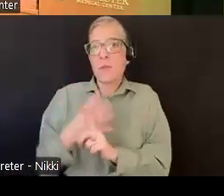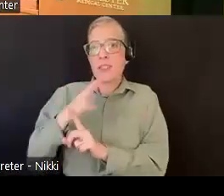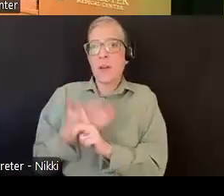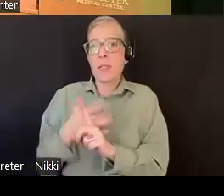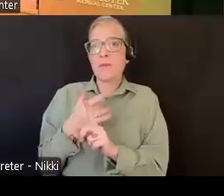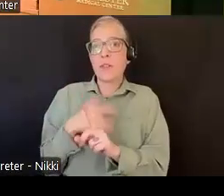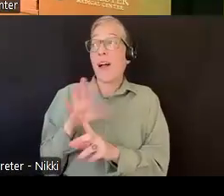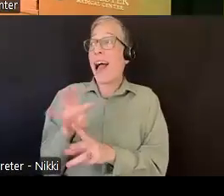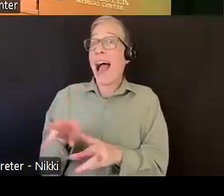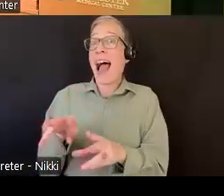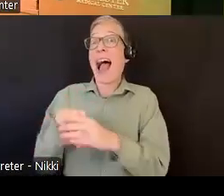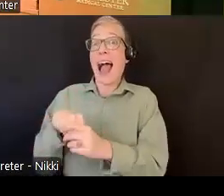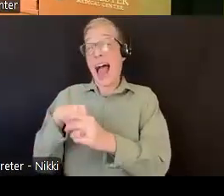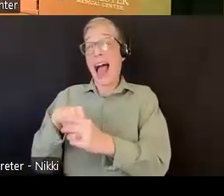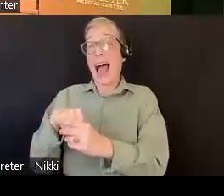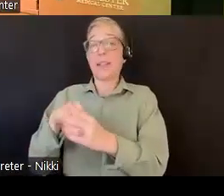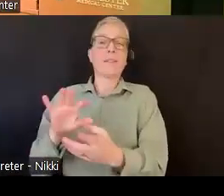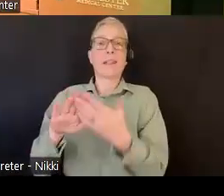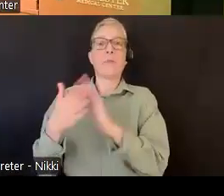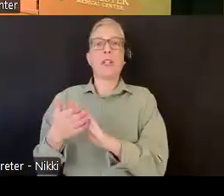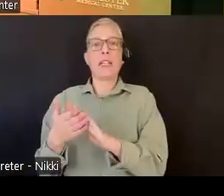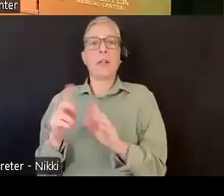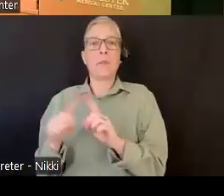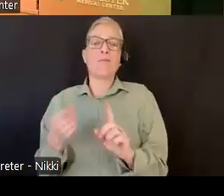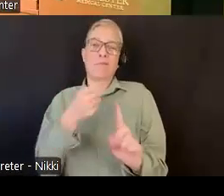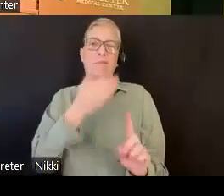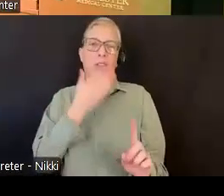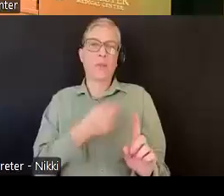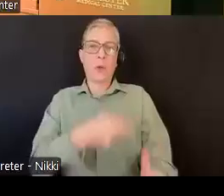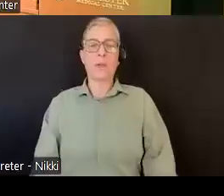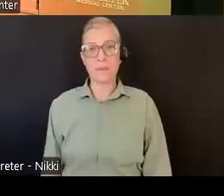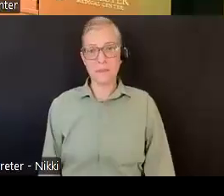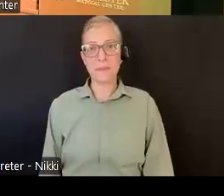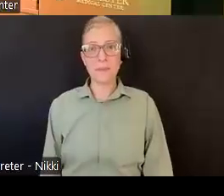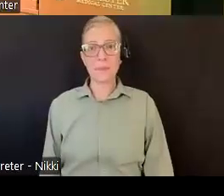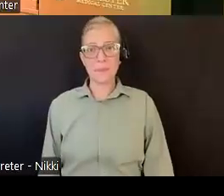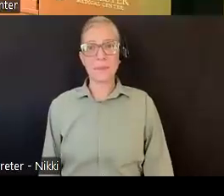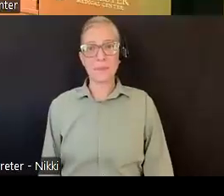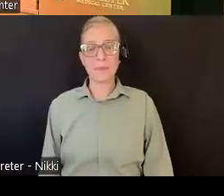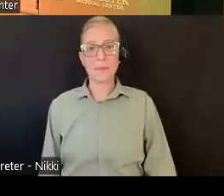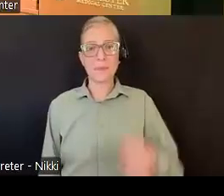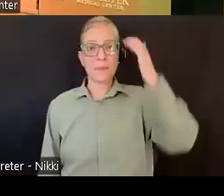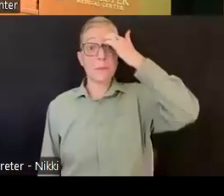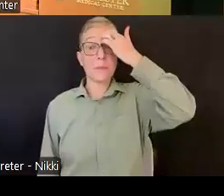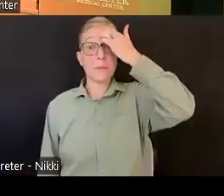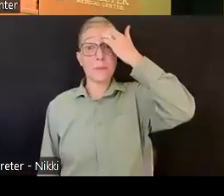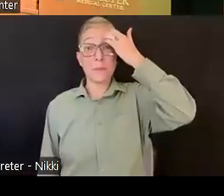our experience. But I think your point is a is a really good one since I still have the mic. Uh,